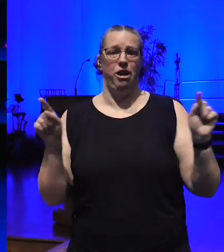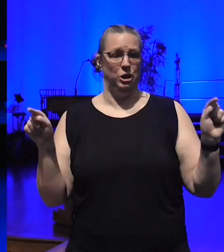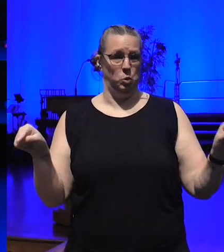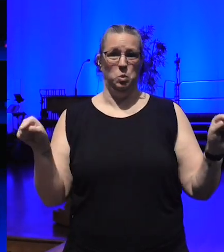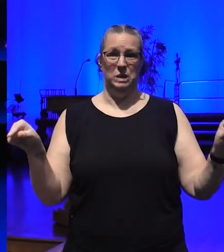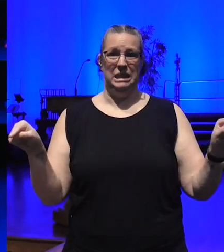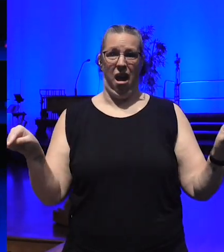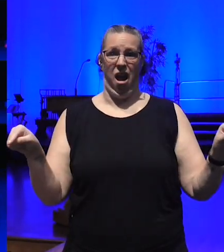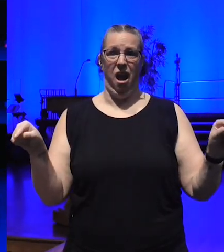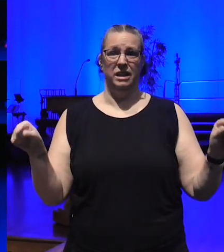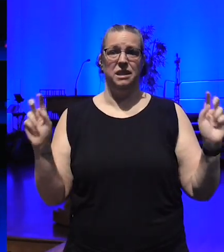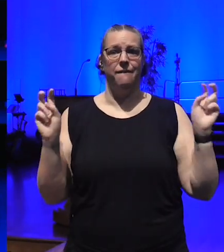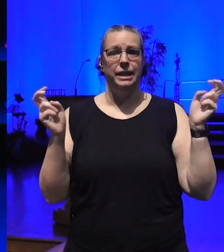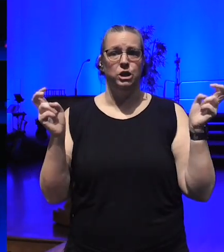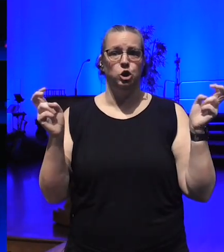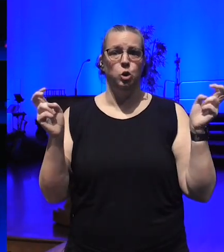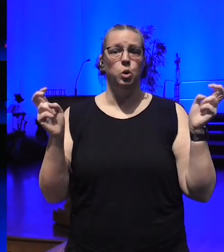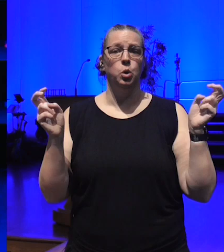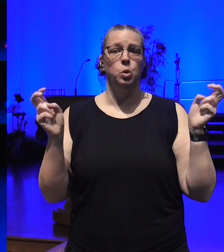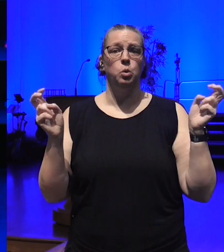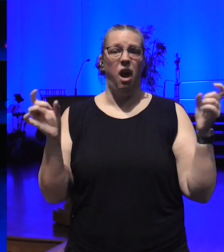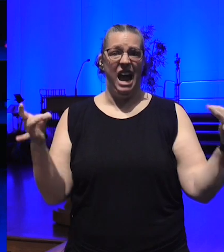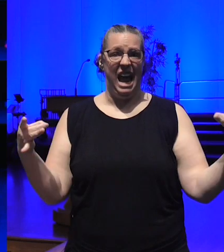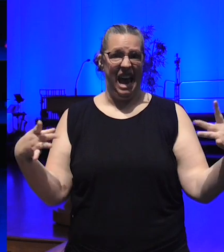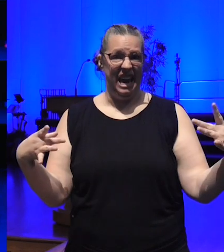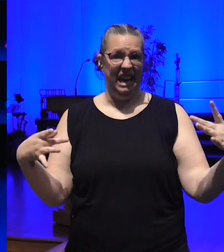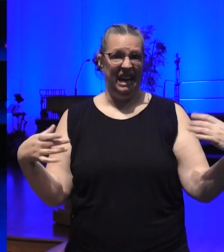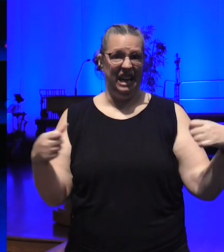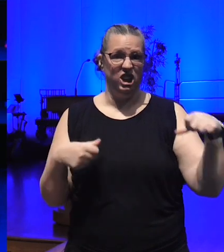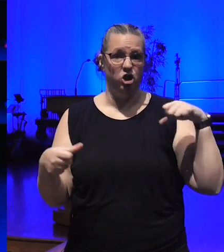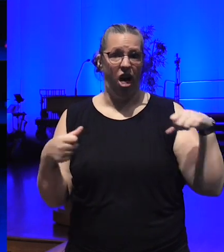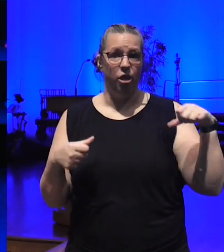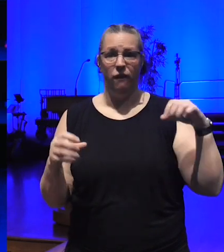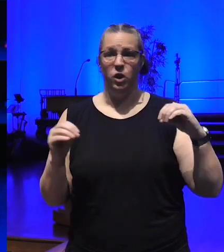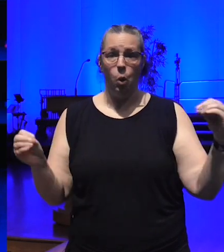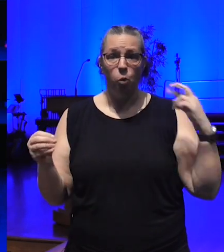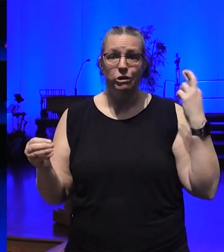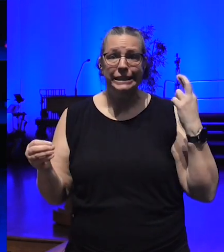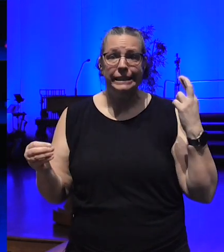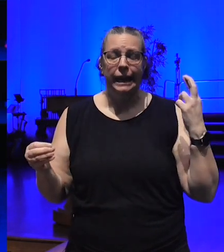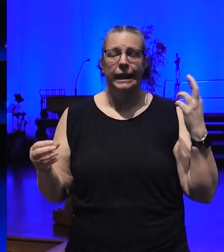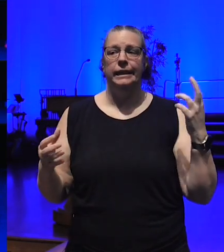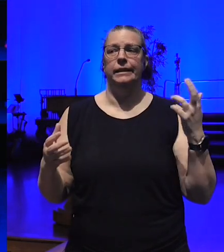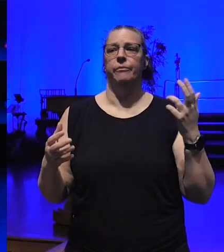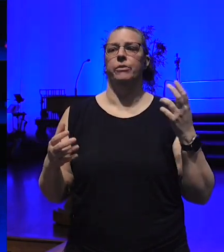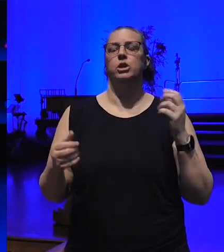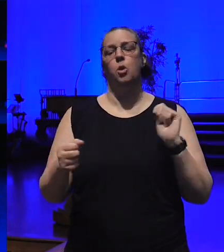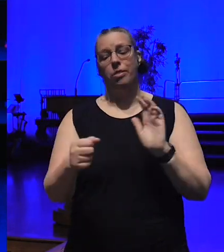of an issue or whatever are hating each other for no reason um and that the songs have a lot